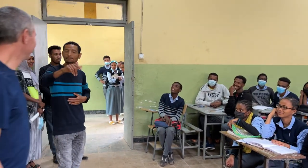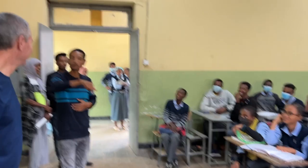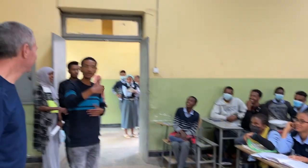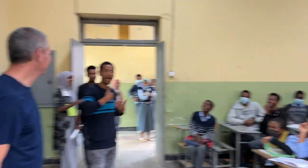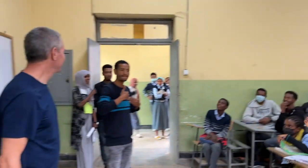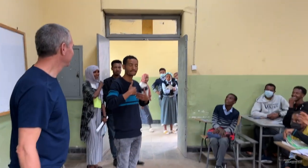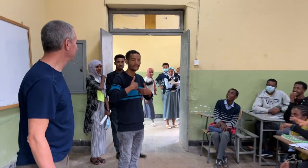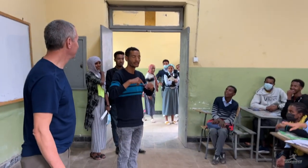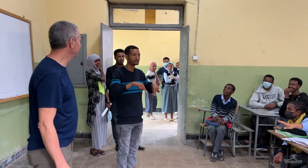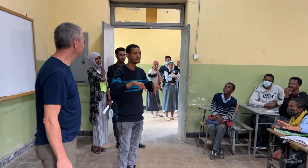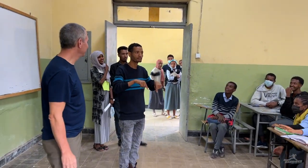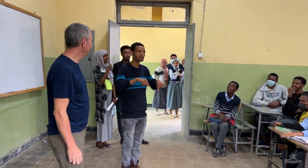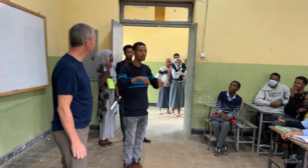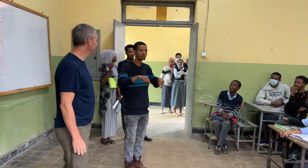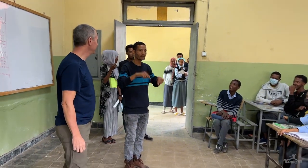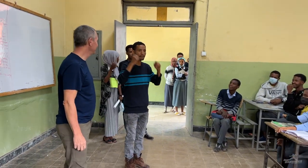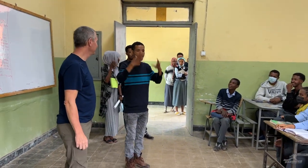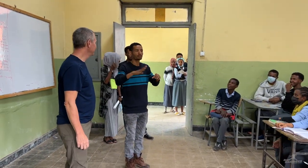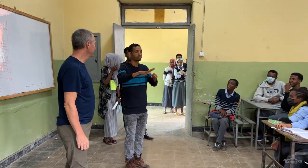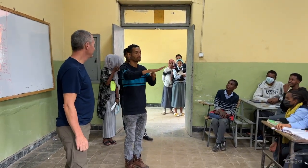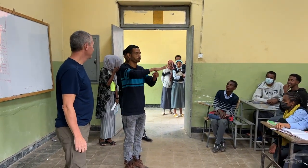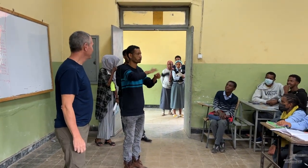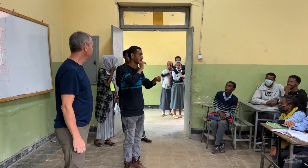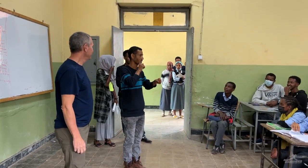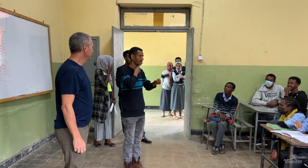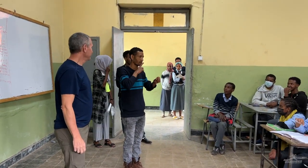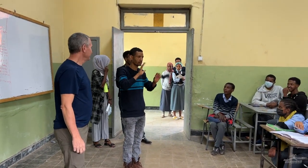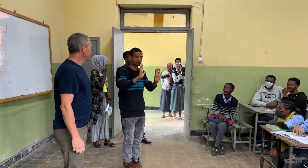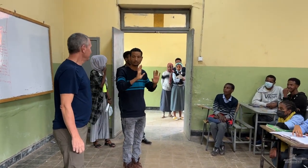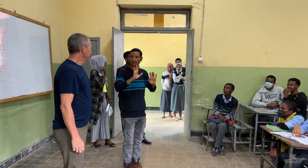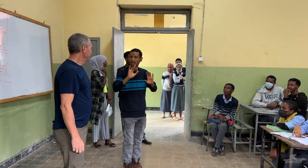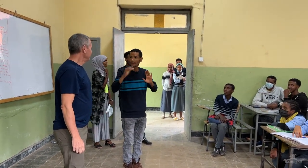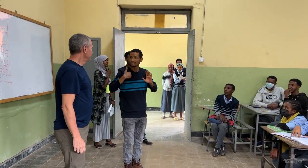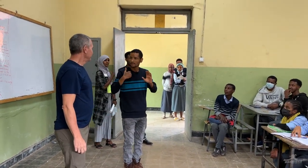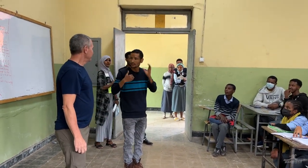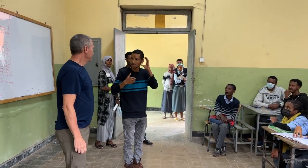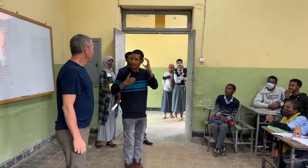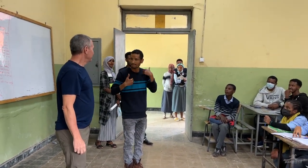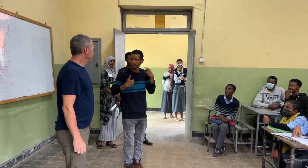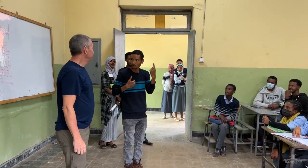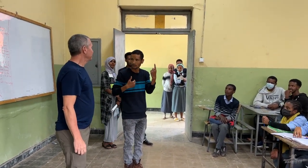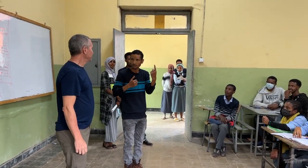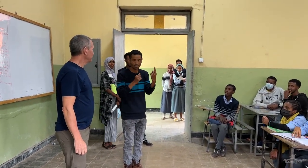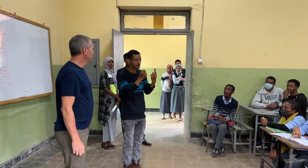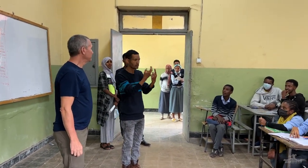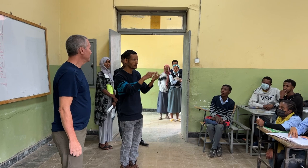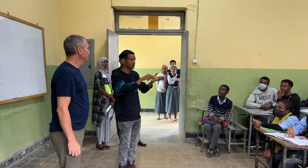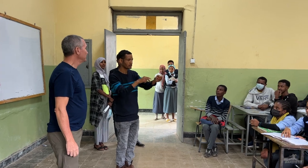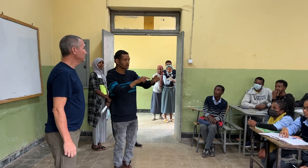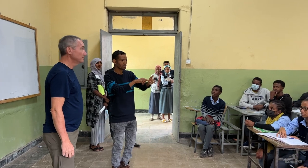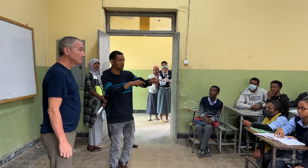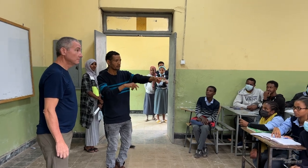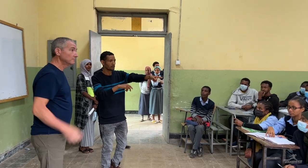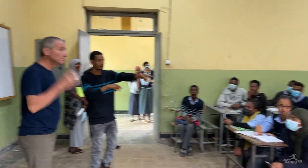Here, there are many Deaf students and two hearing students, over here.